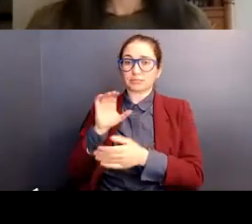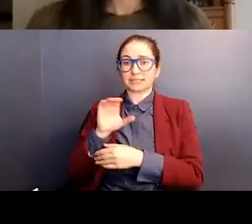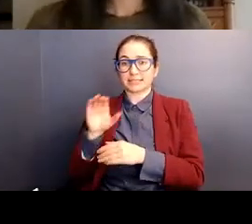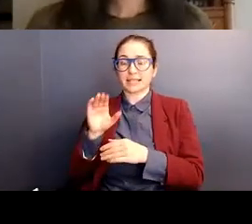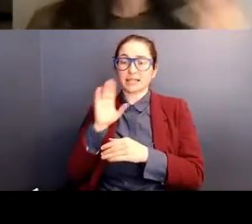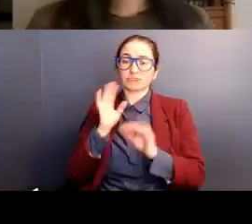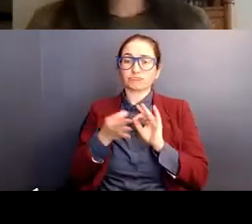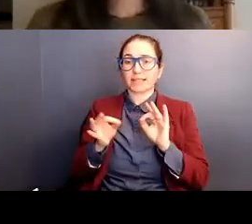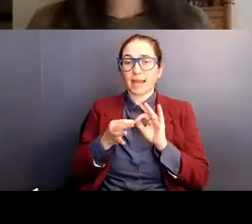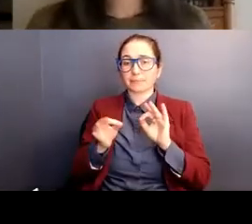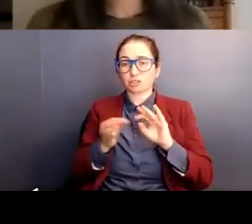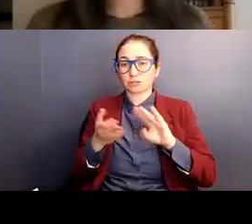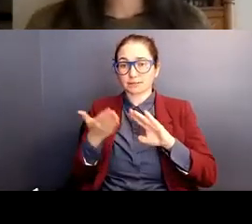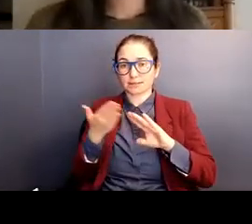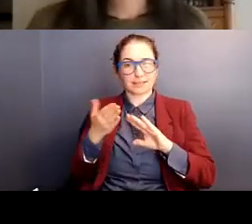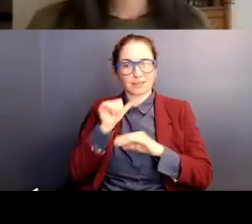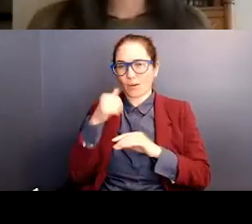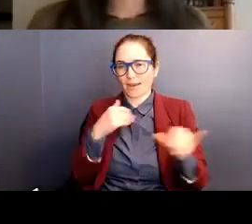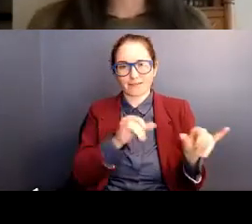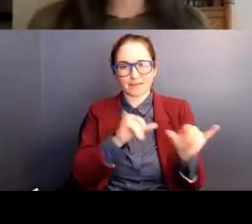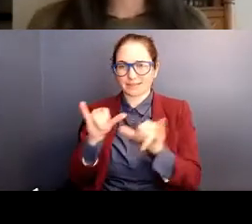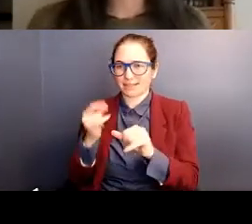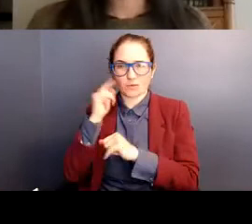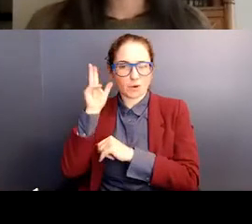captions, there isn't an equivalent of that for audio description